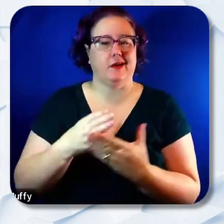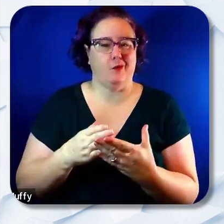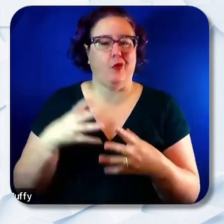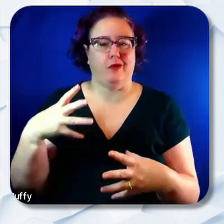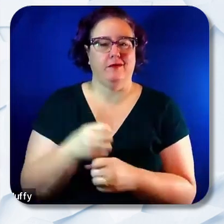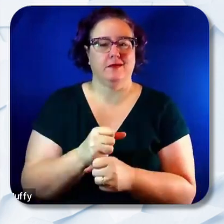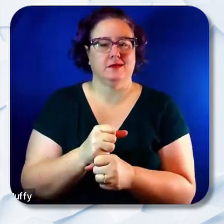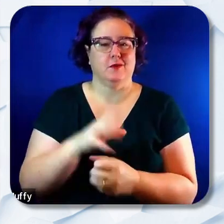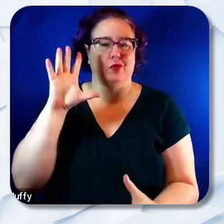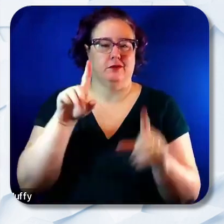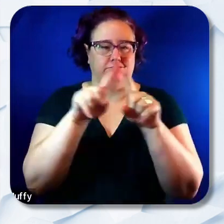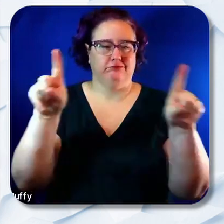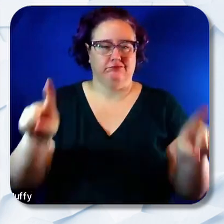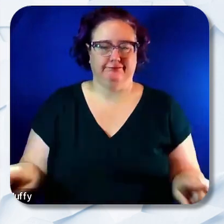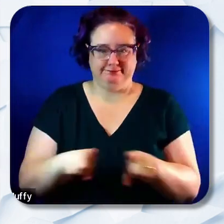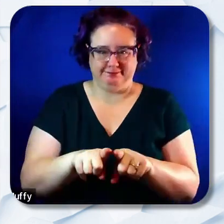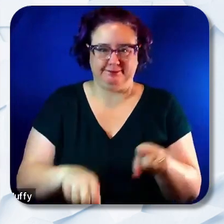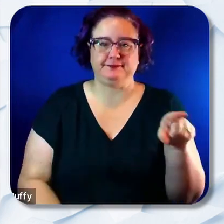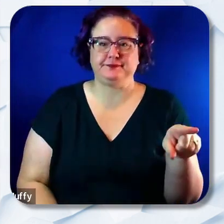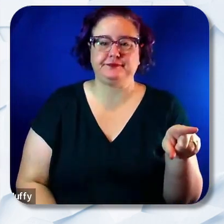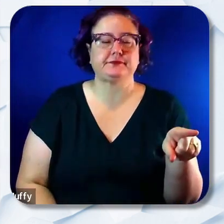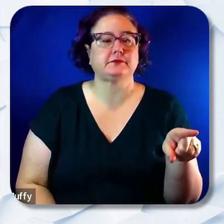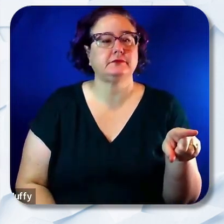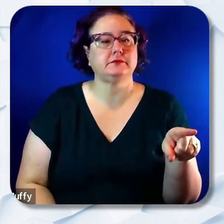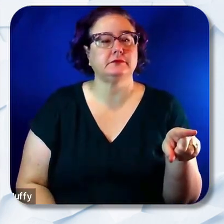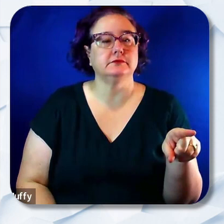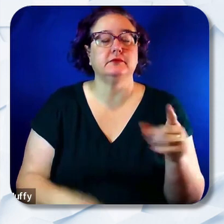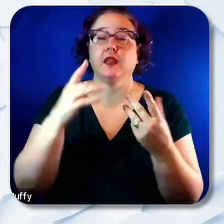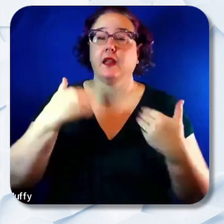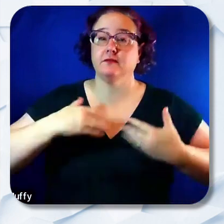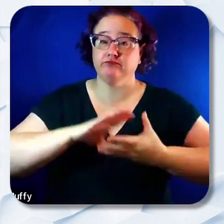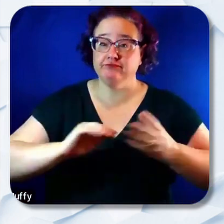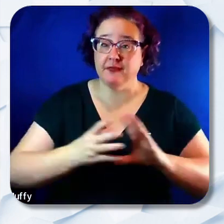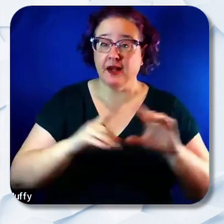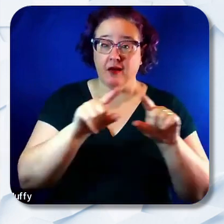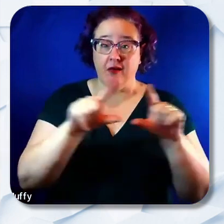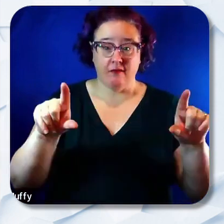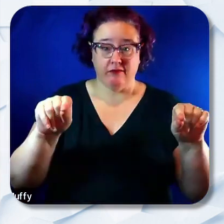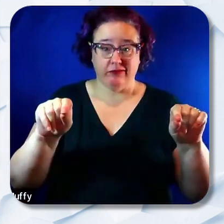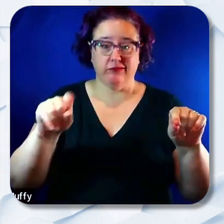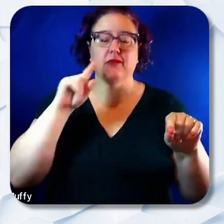This part of the final summary screen includes A narrative section for LEAs to complete only